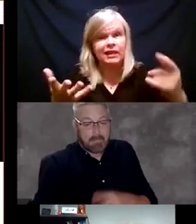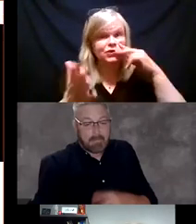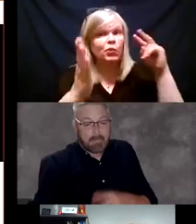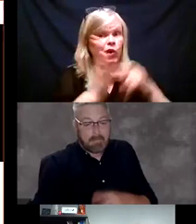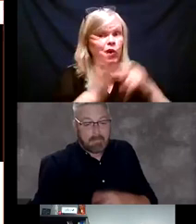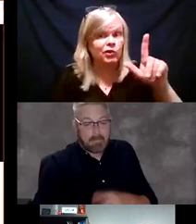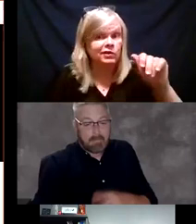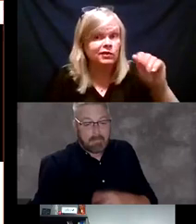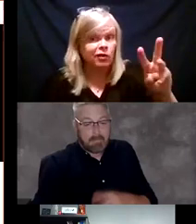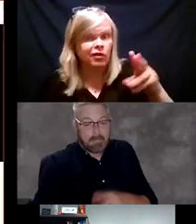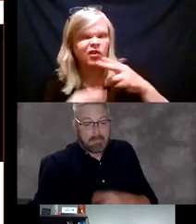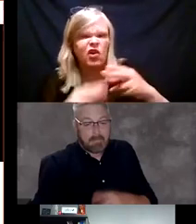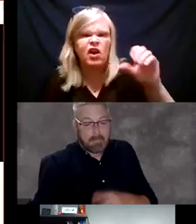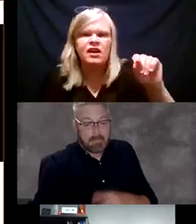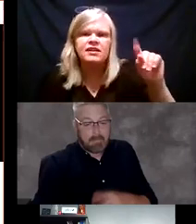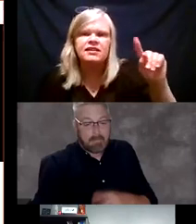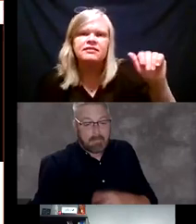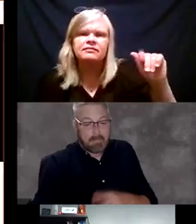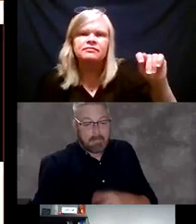A LITTLE BIT. A COMMON QUESTION IN THIS,